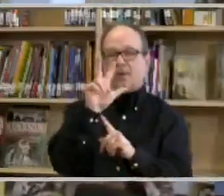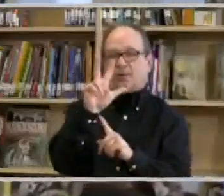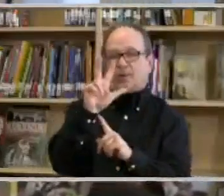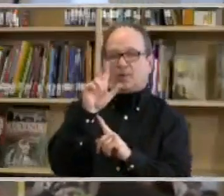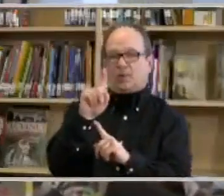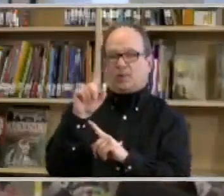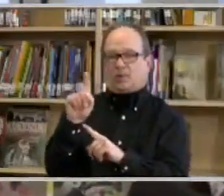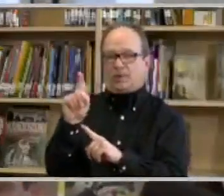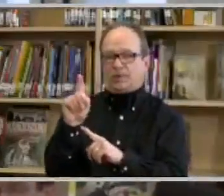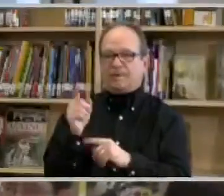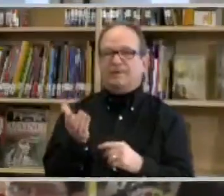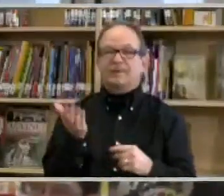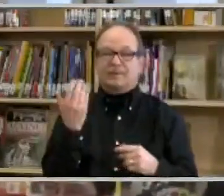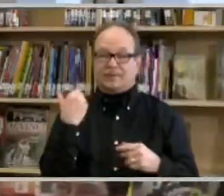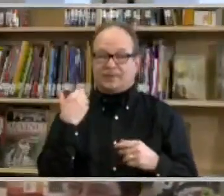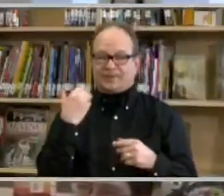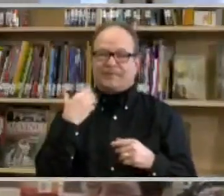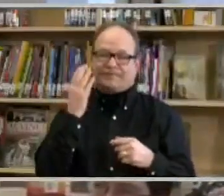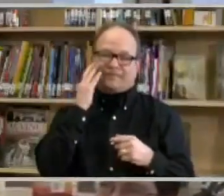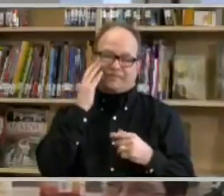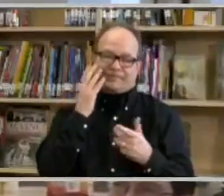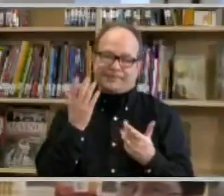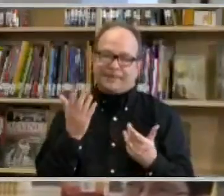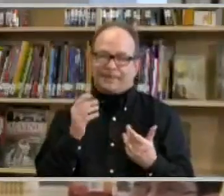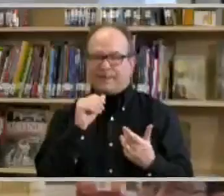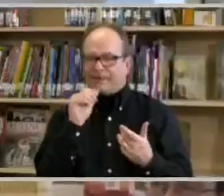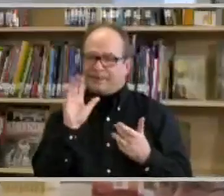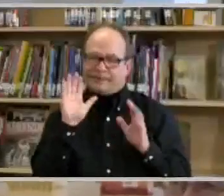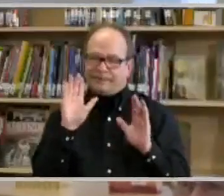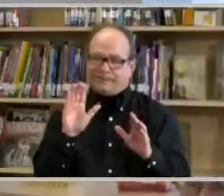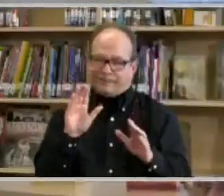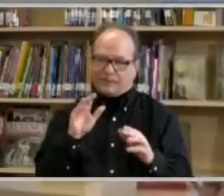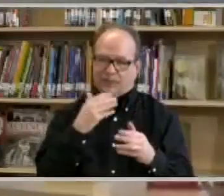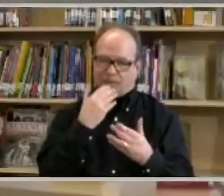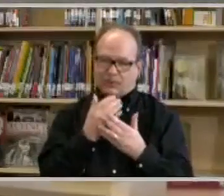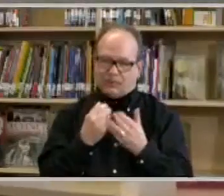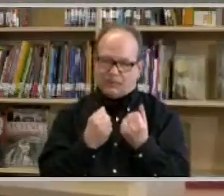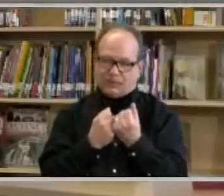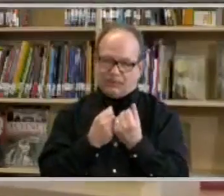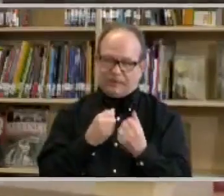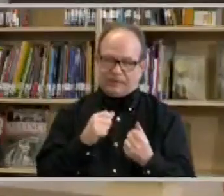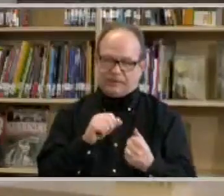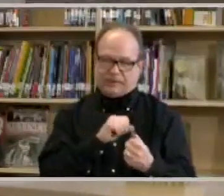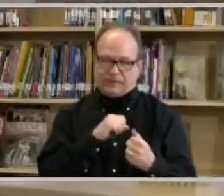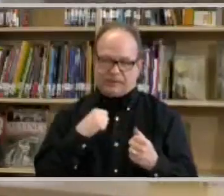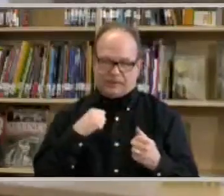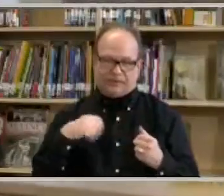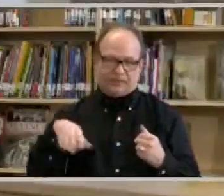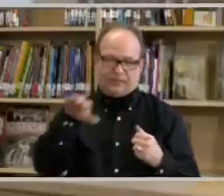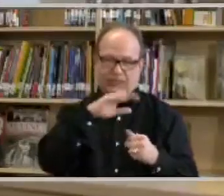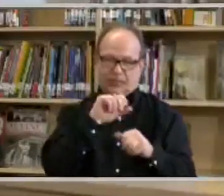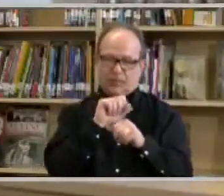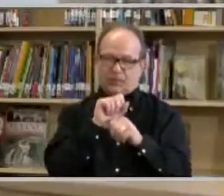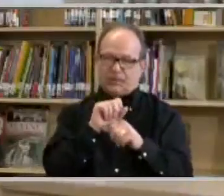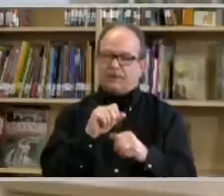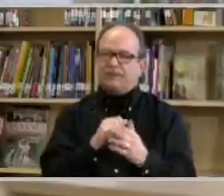WE HAVE HAD A BIG FOCUS ON 9-1-1 AND 3-1-1 OPERATIONS. WE KNEW FOR A FACT WE WEREN'T SUPPORTING THE STAFF THERE WELL